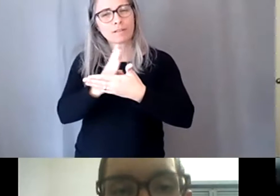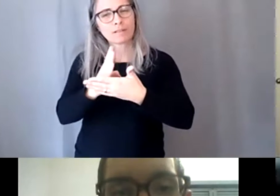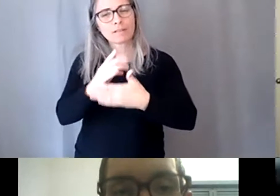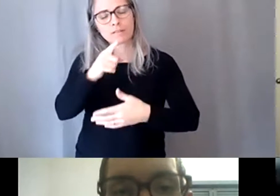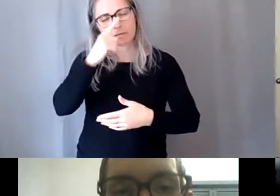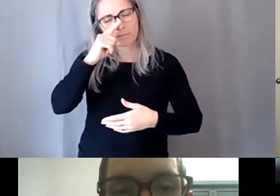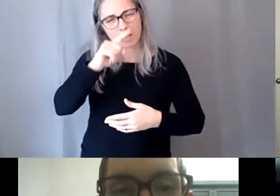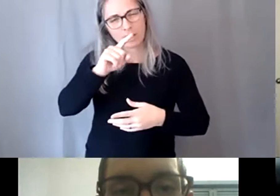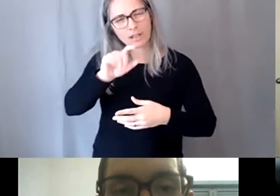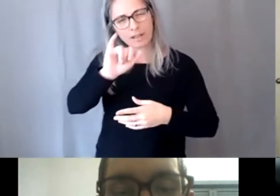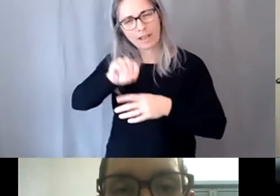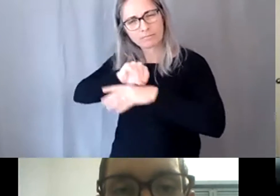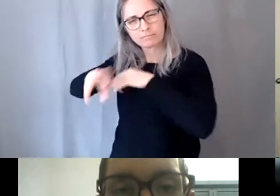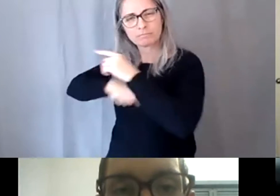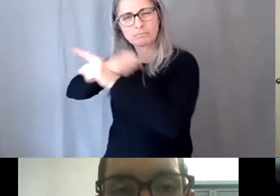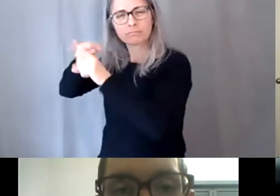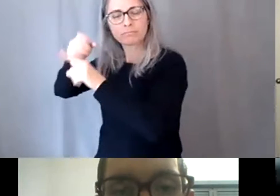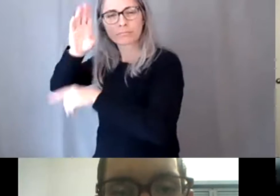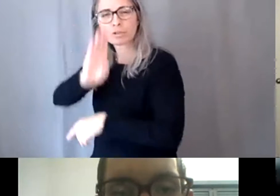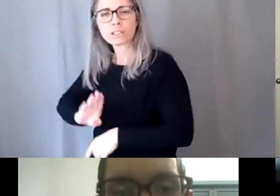public policies and can you go on to the questions from Valeria